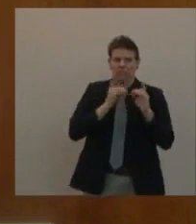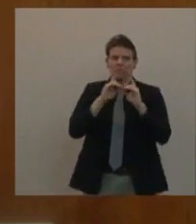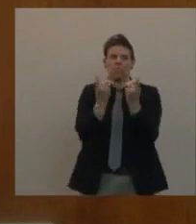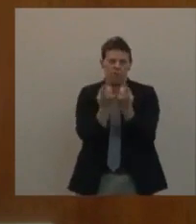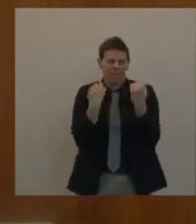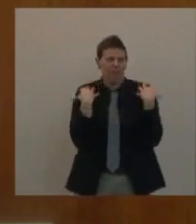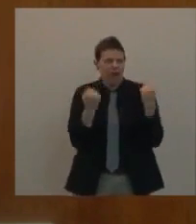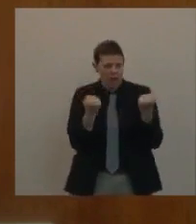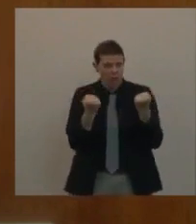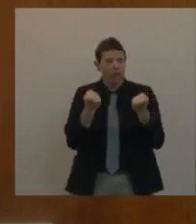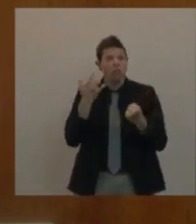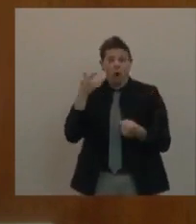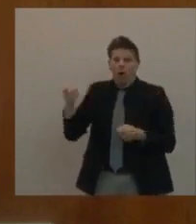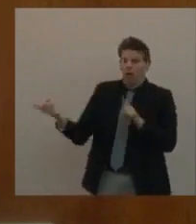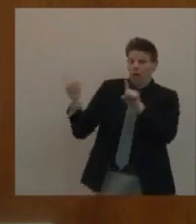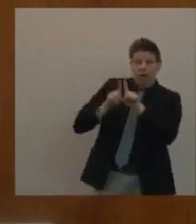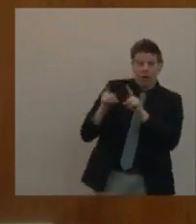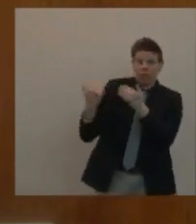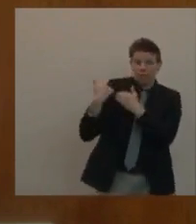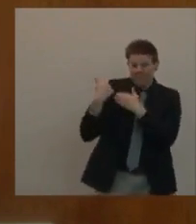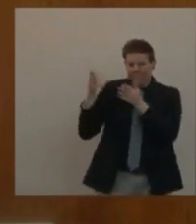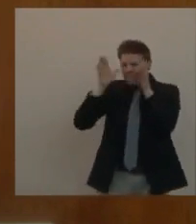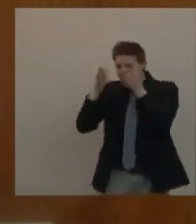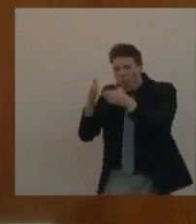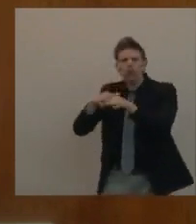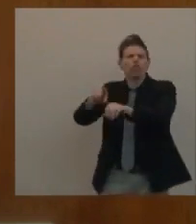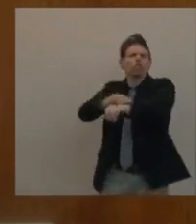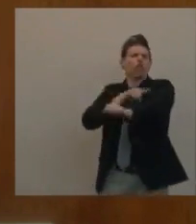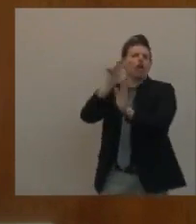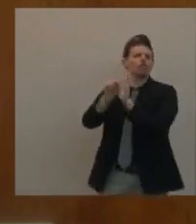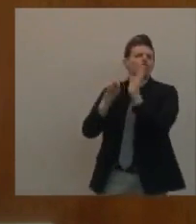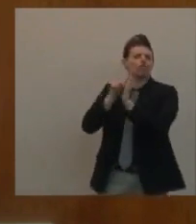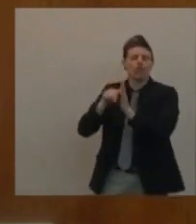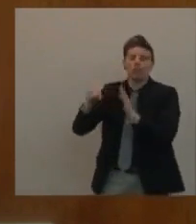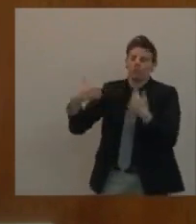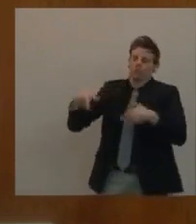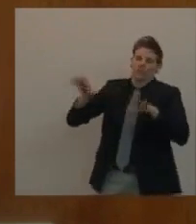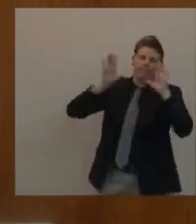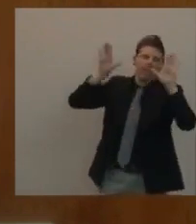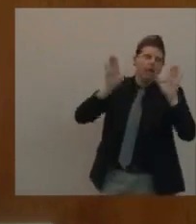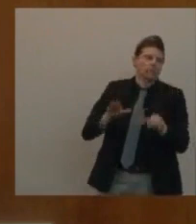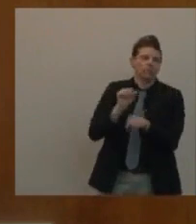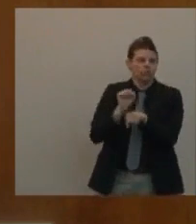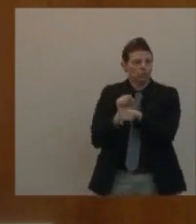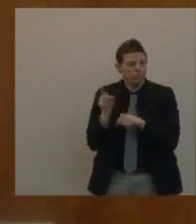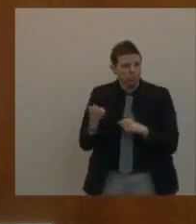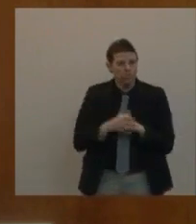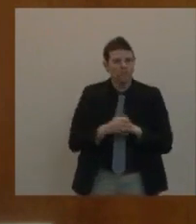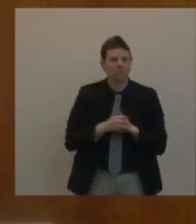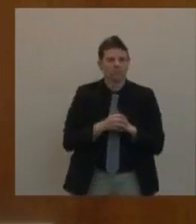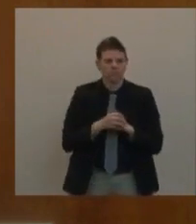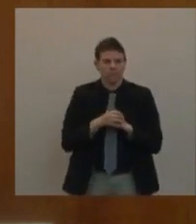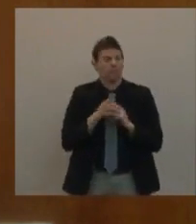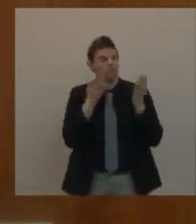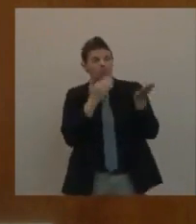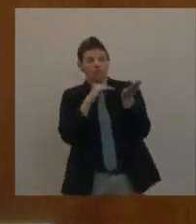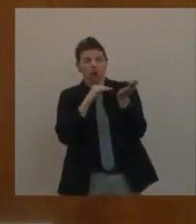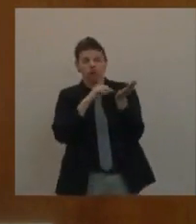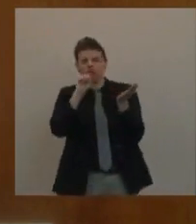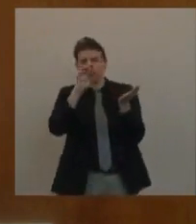I WANT TO THANK THE SECRETARY WHOLE TERM LOPEZ, SECRETARY AGING FOR JOINING THE DEPARTMENT OF HEALTH AND TAKING ON RESPONSIBILITY FOR OUR LONG-TERM CARE FACILITIES.